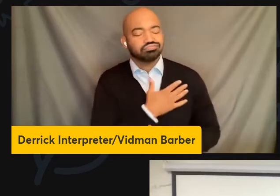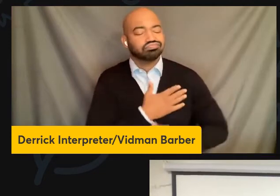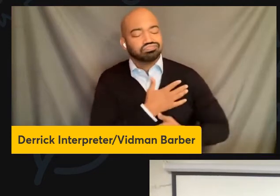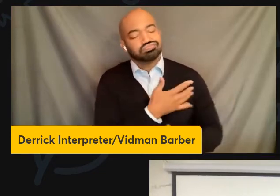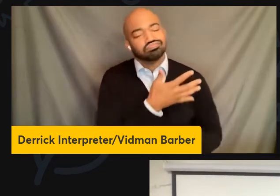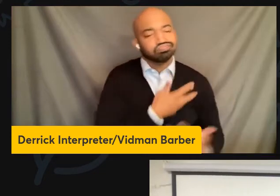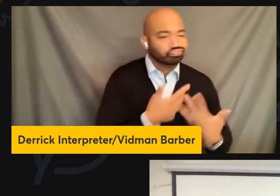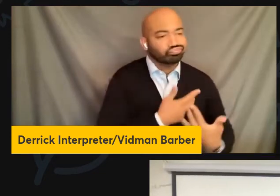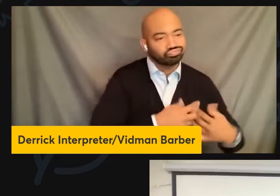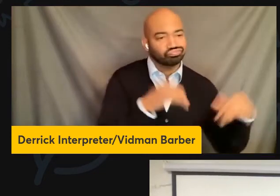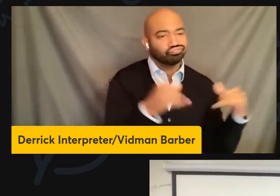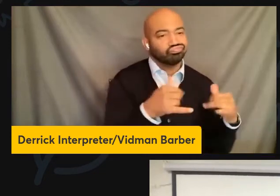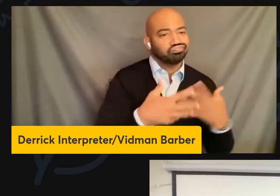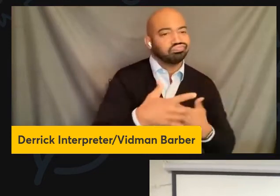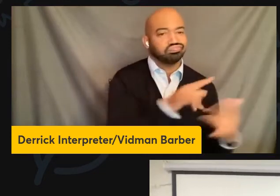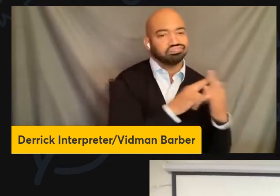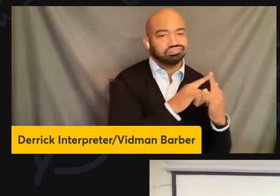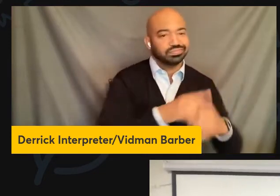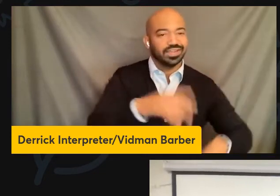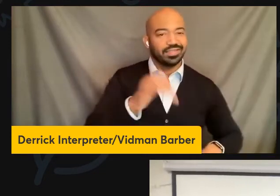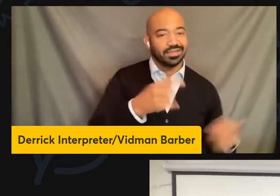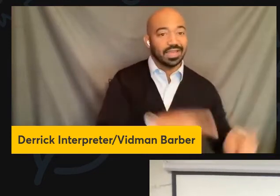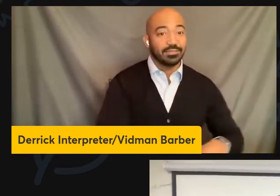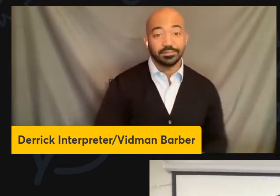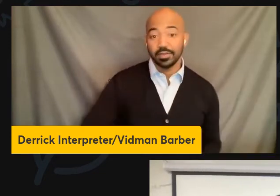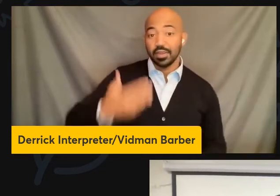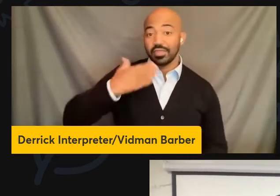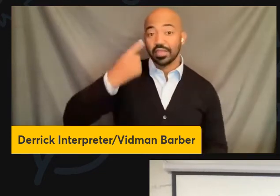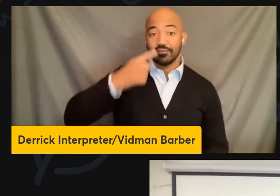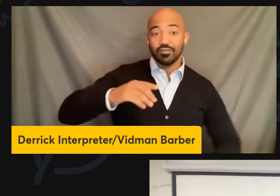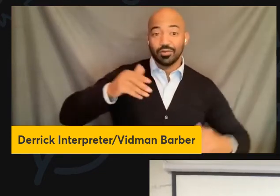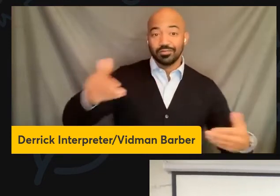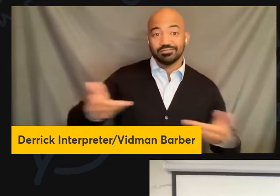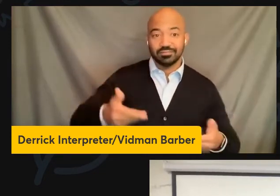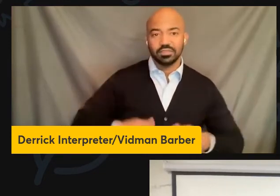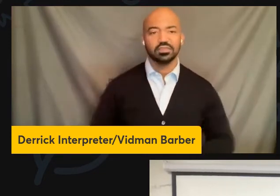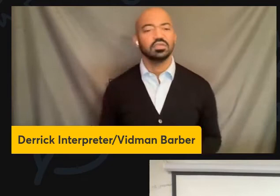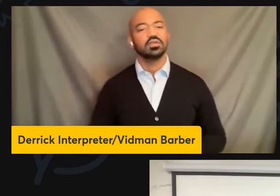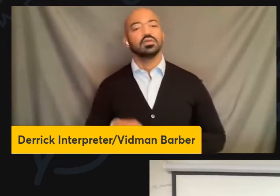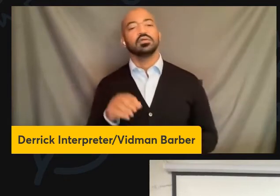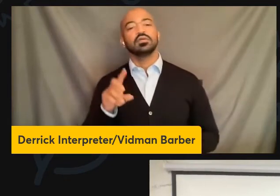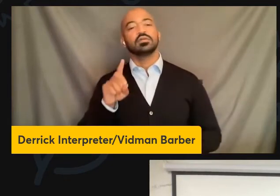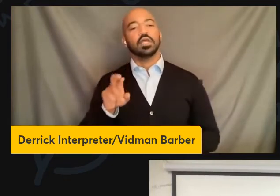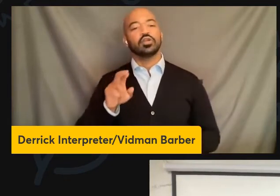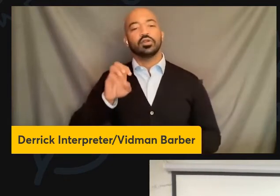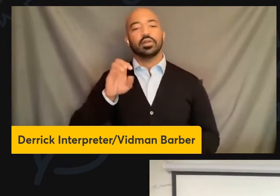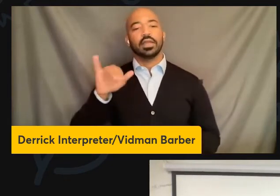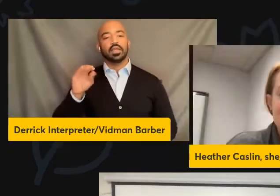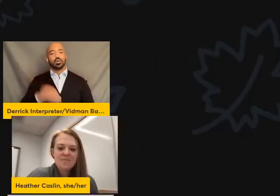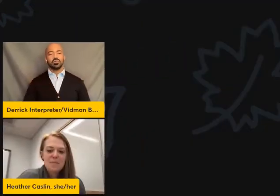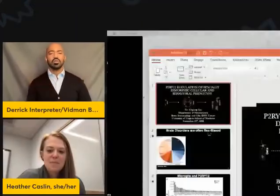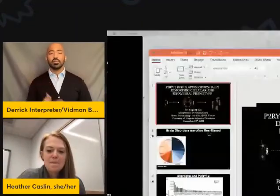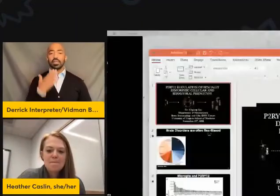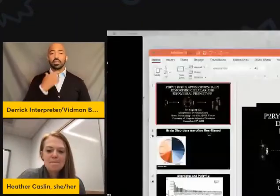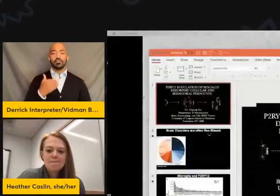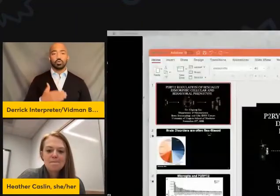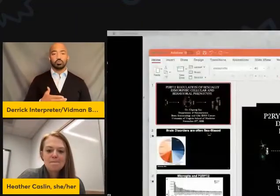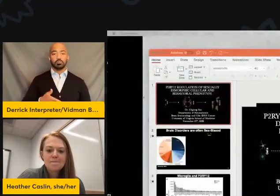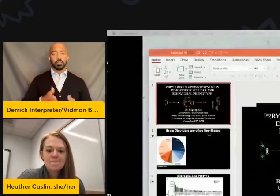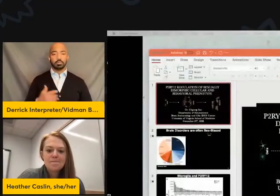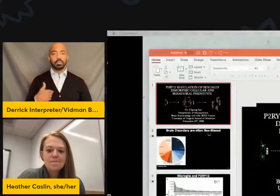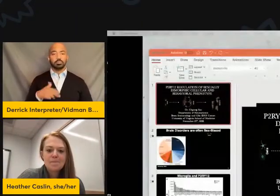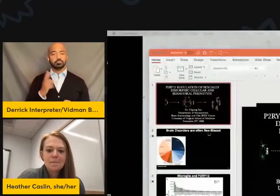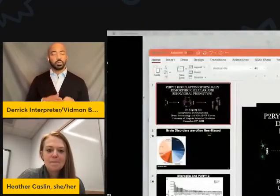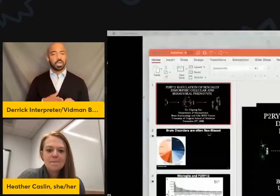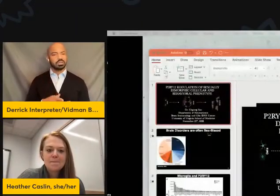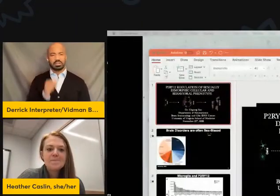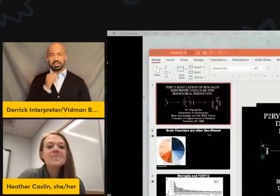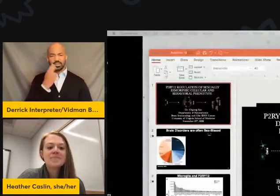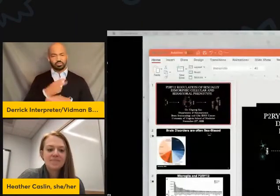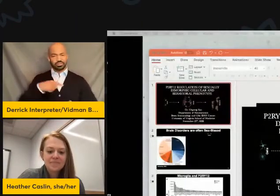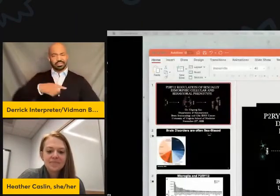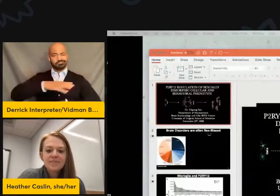Dr. Upong Eyo: Thank you so much. I haven't used this platform really much. I just want what can everybody see this? Can you